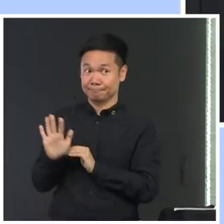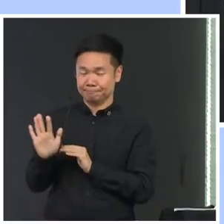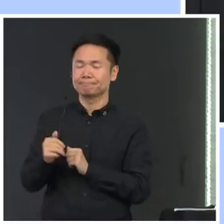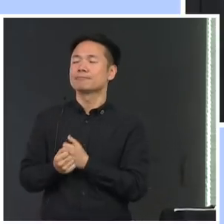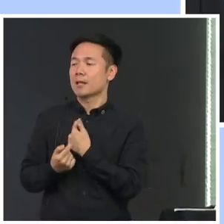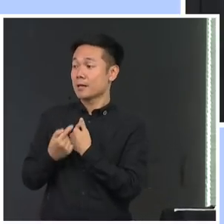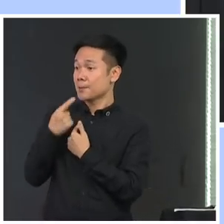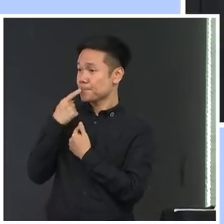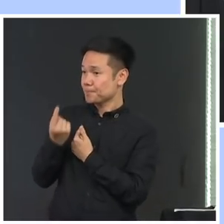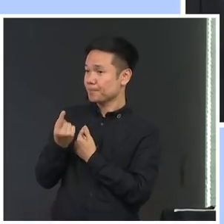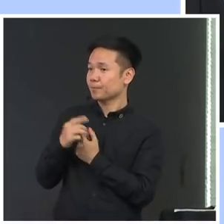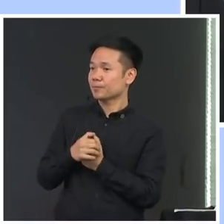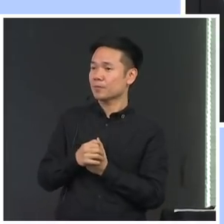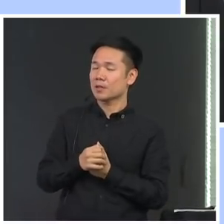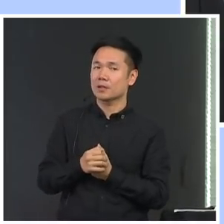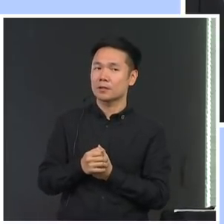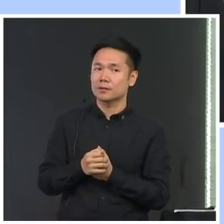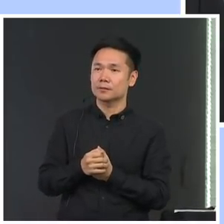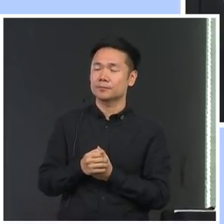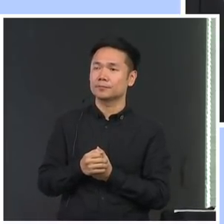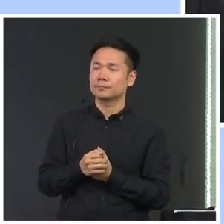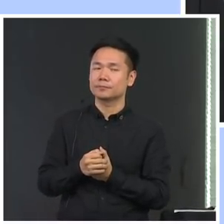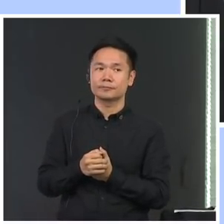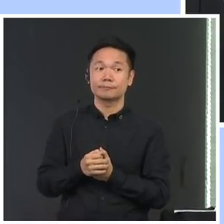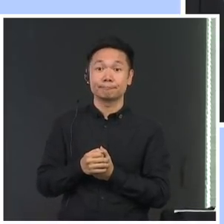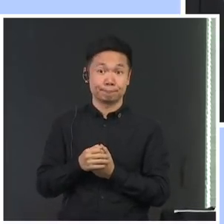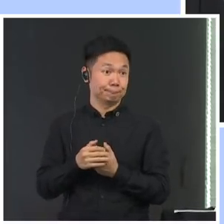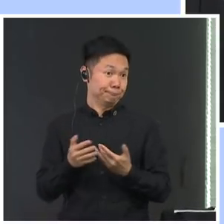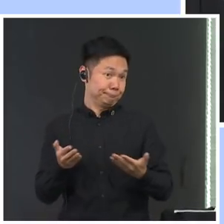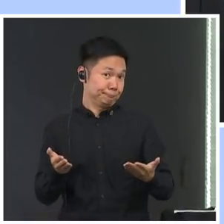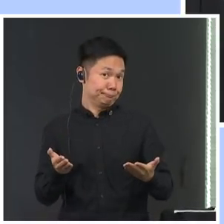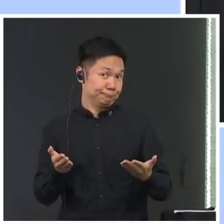In comparison to the oral language, and I think you would be talking about